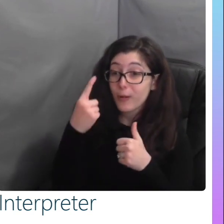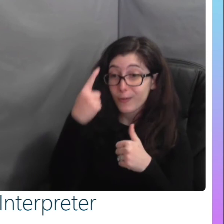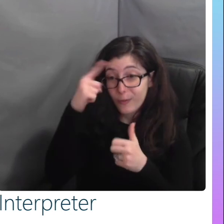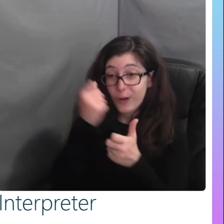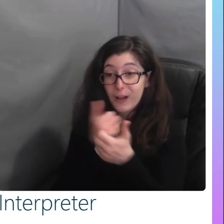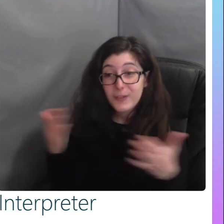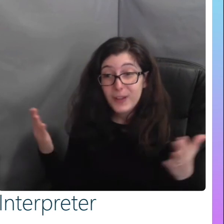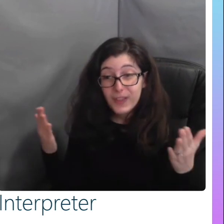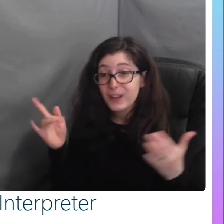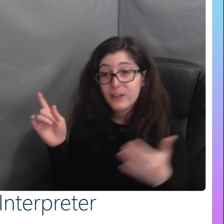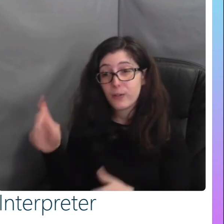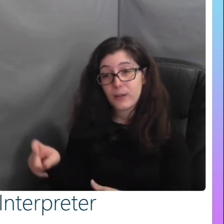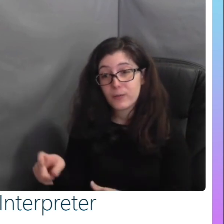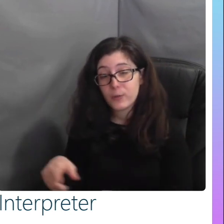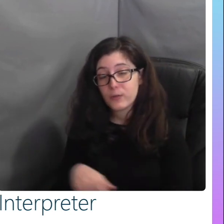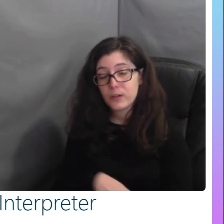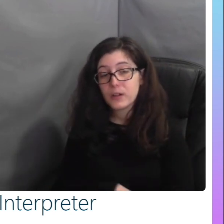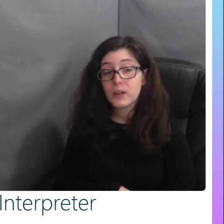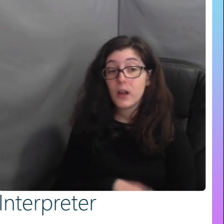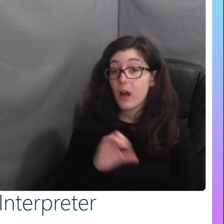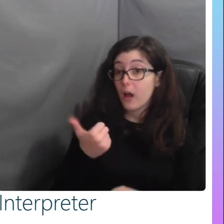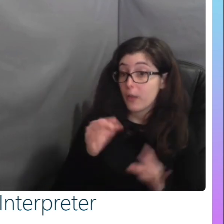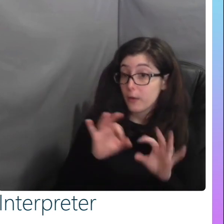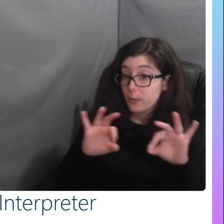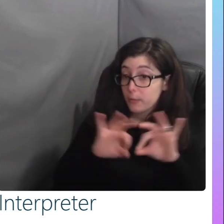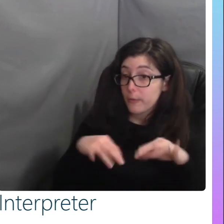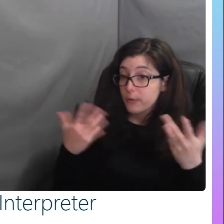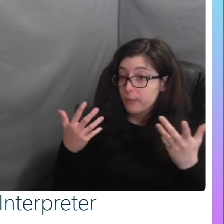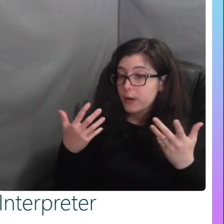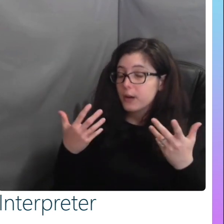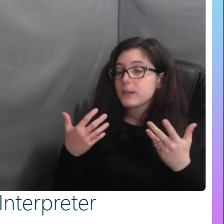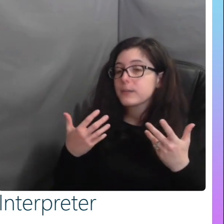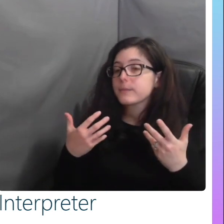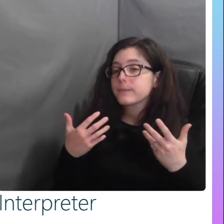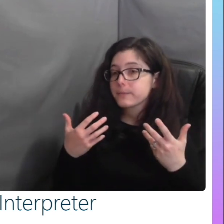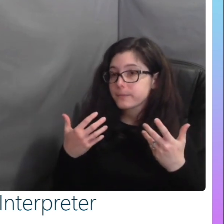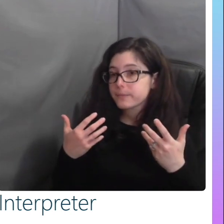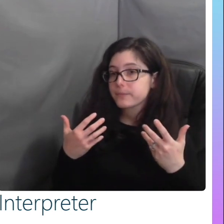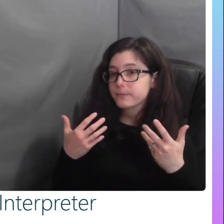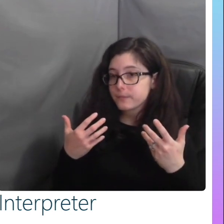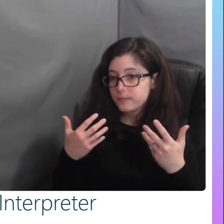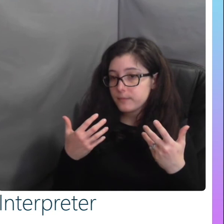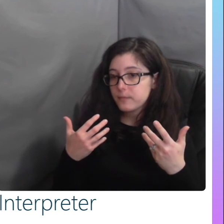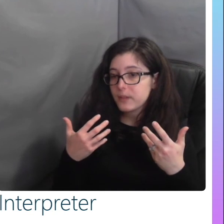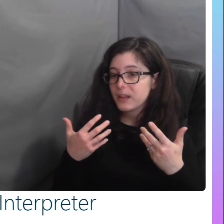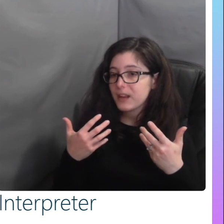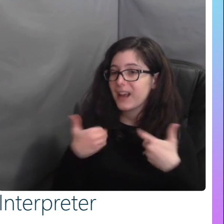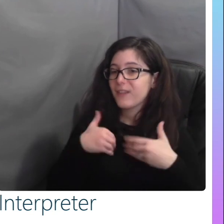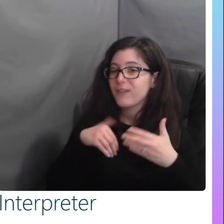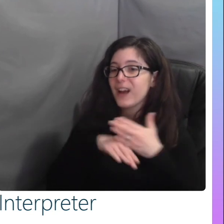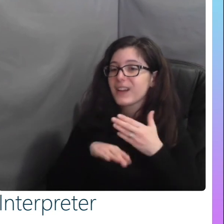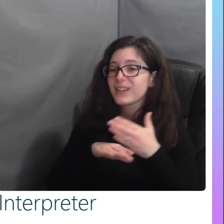And the other thing I think is really important is having access to on-demand, just-in-time training,